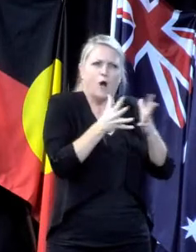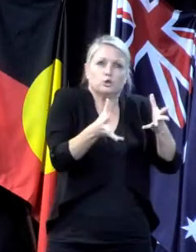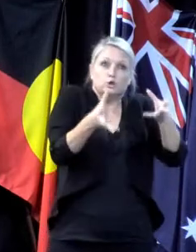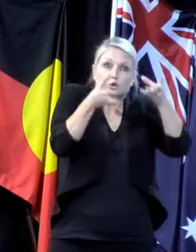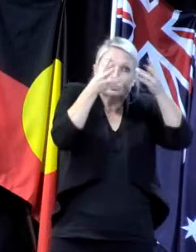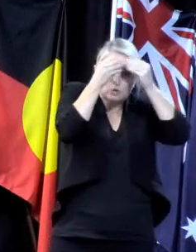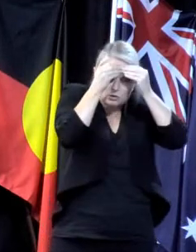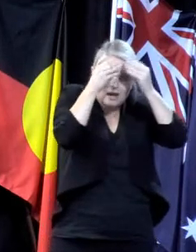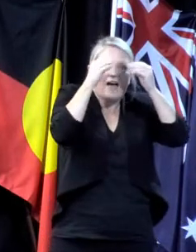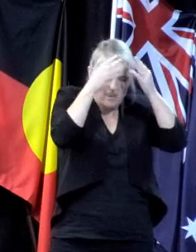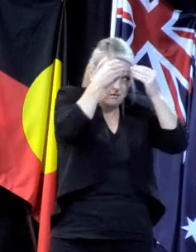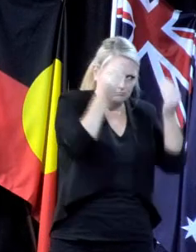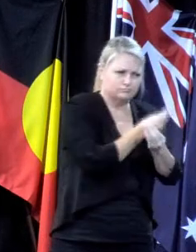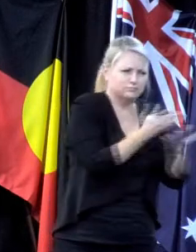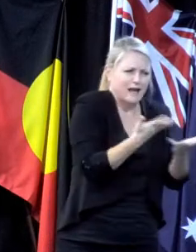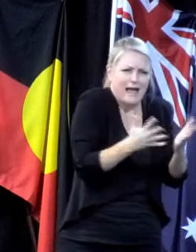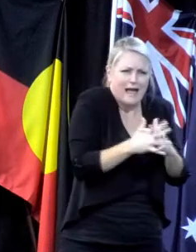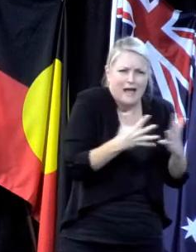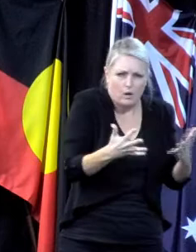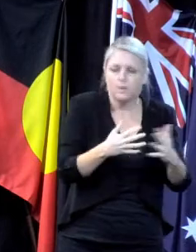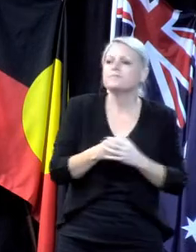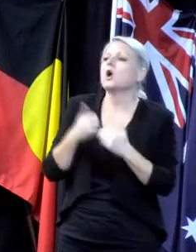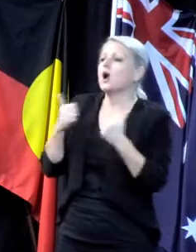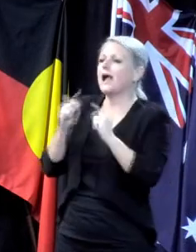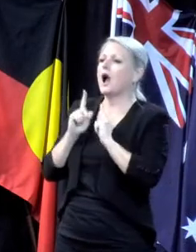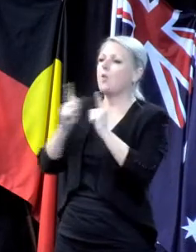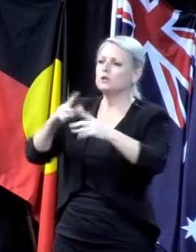OK, so, I attended Quality Schools Inclusive Leaders,